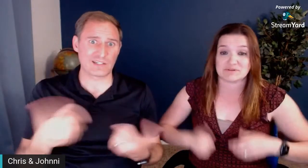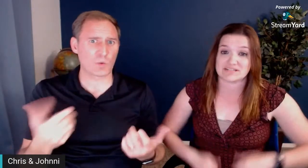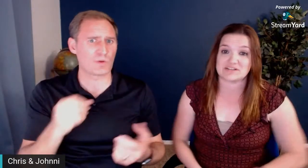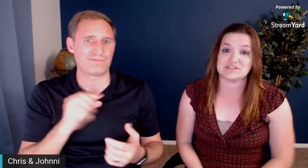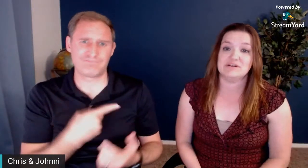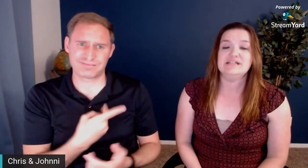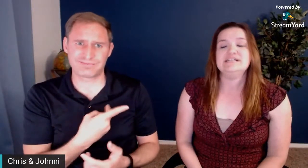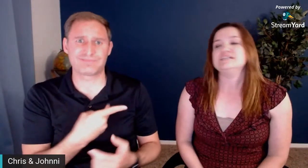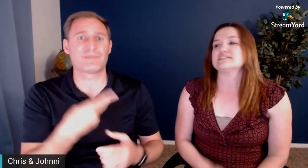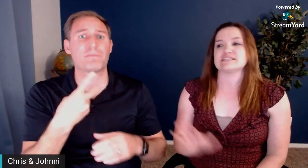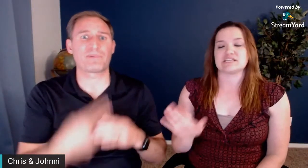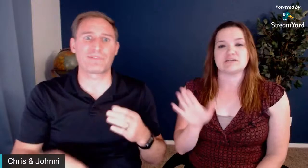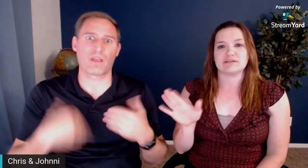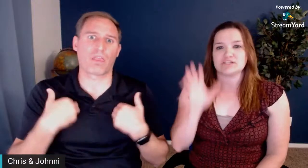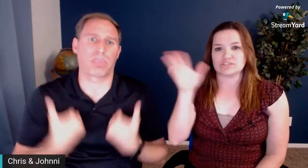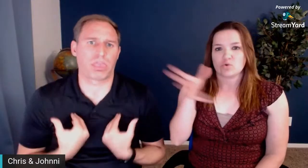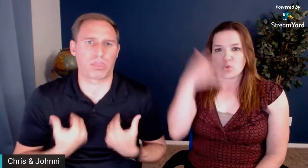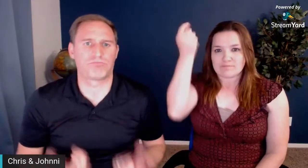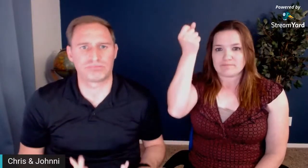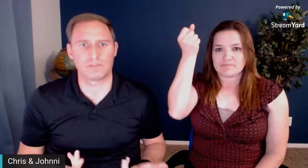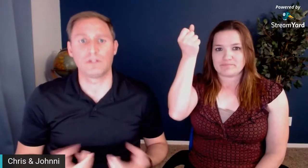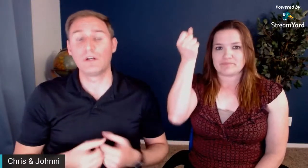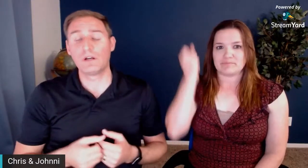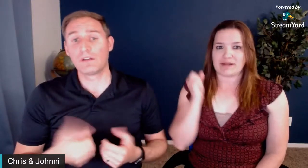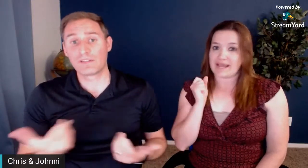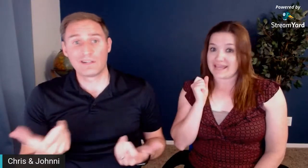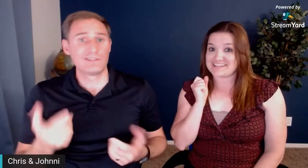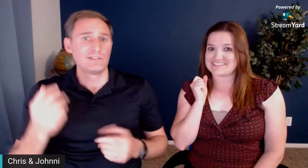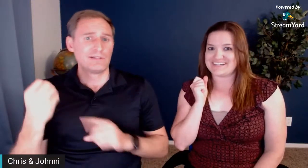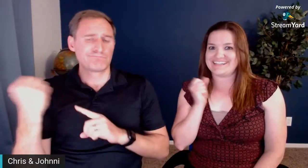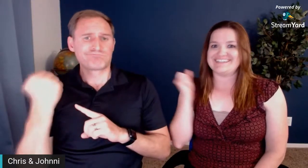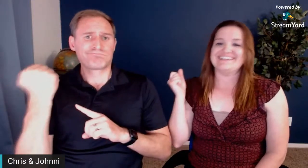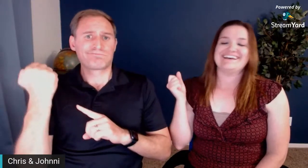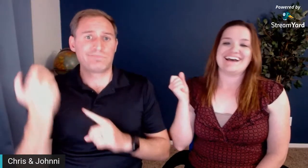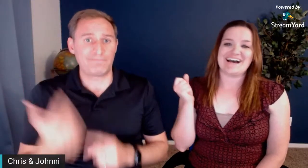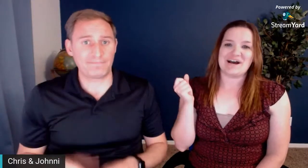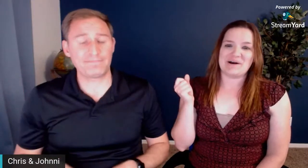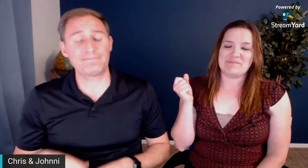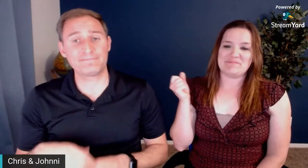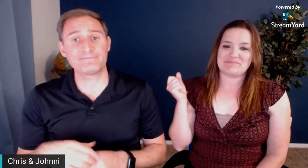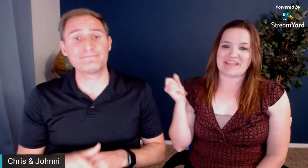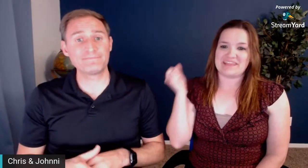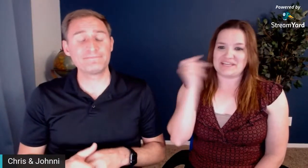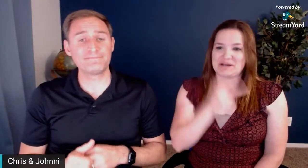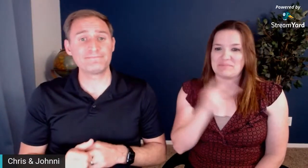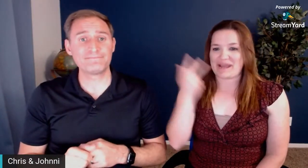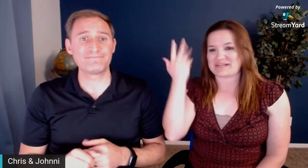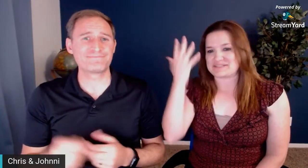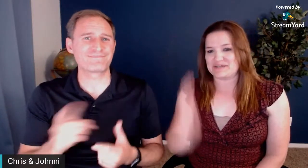burnt out too so i was like you know what let's just put a hiatus on it um and then come back so